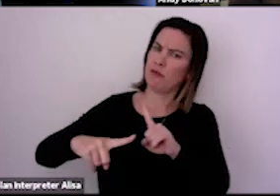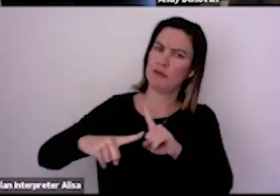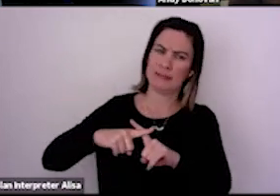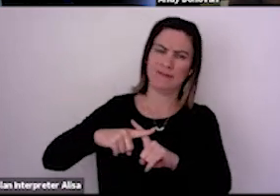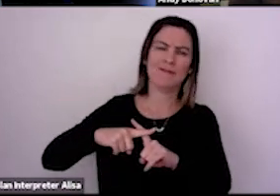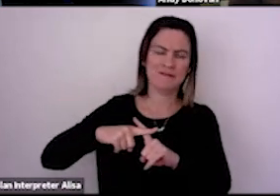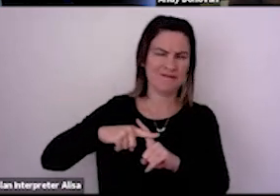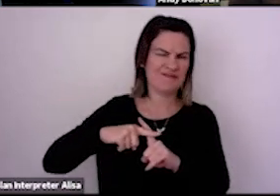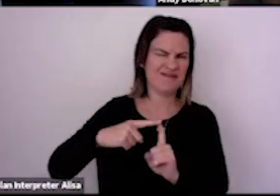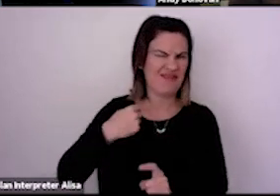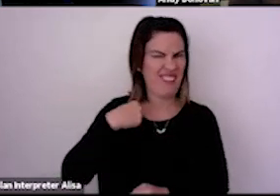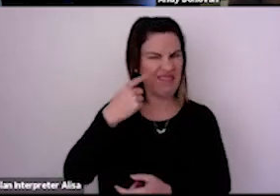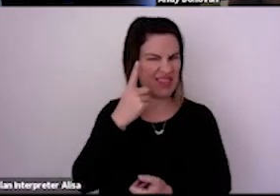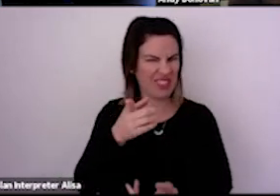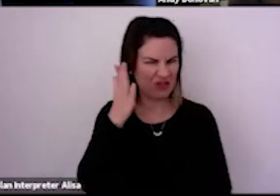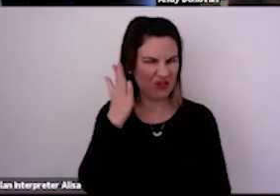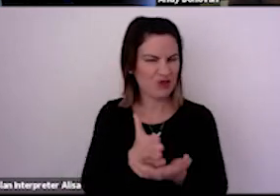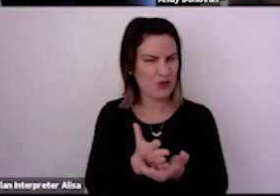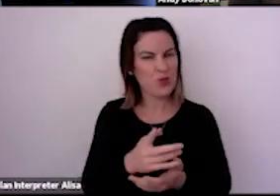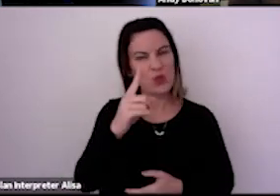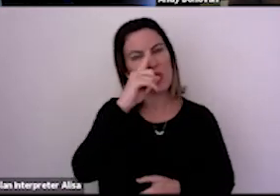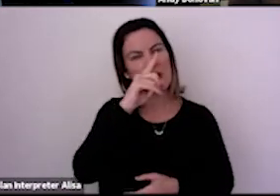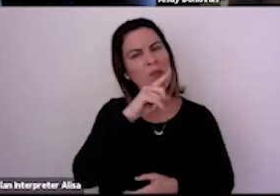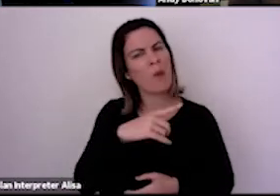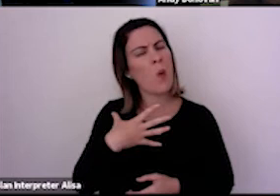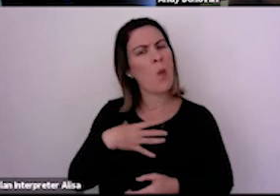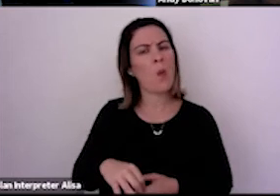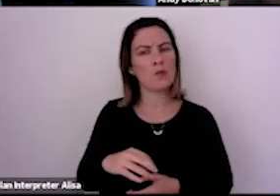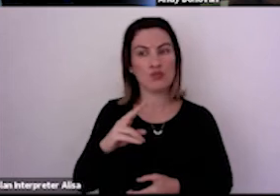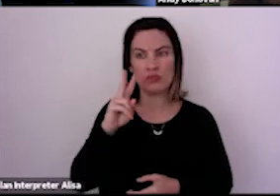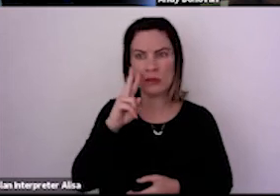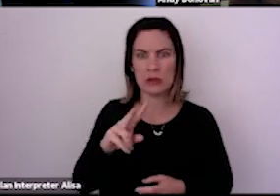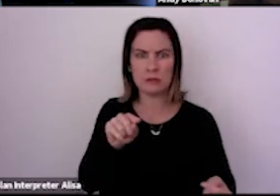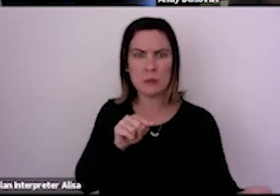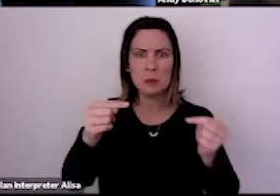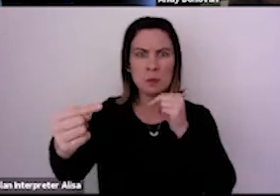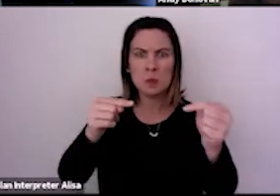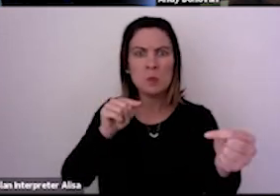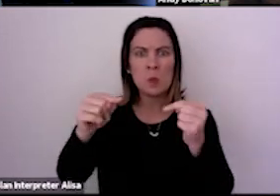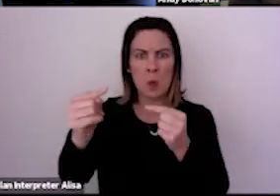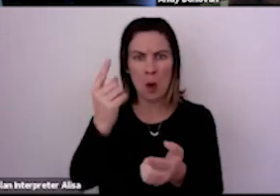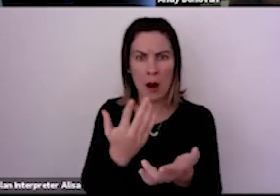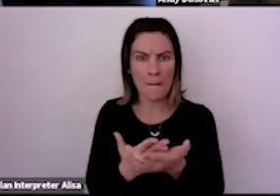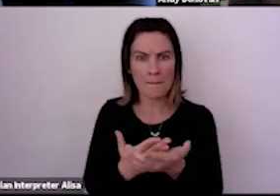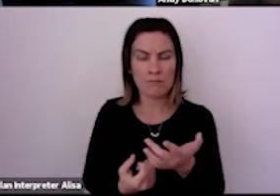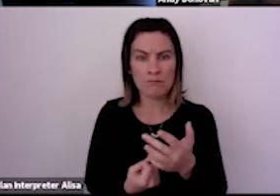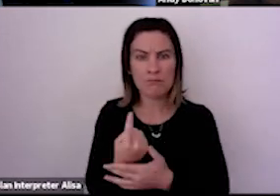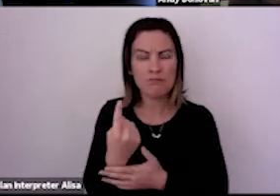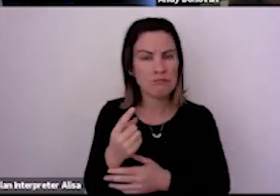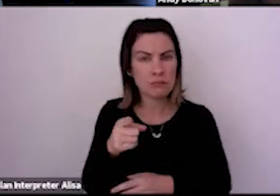still expecting to see the big debates happening in the work that is presented about contemporary